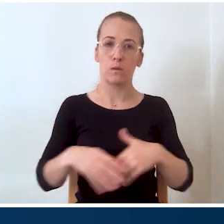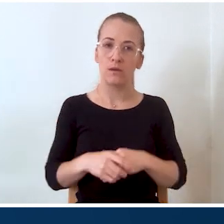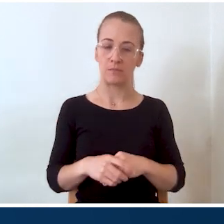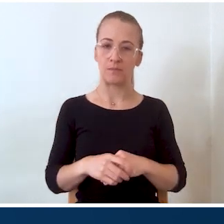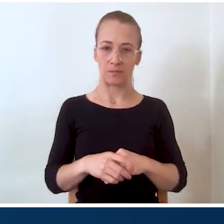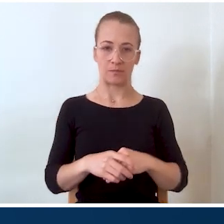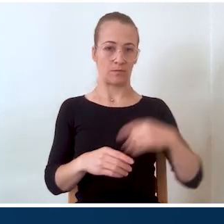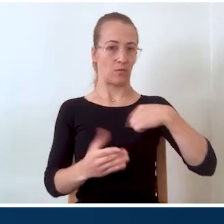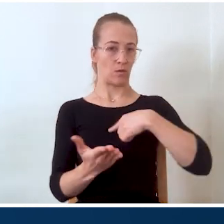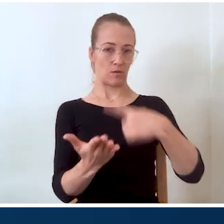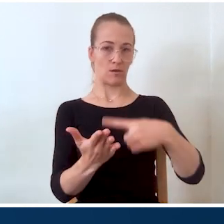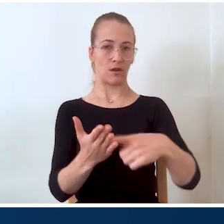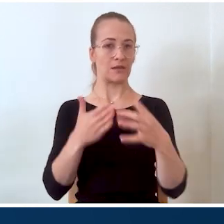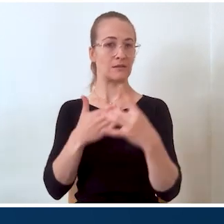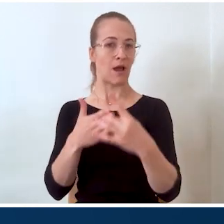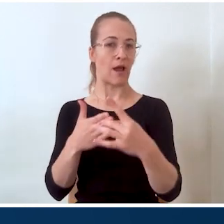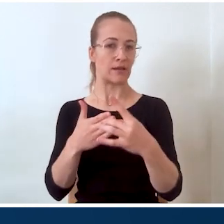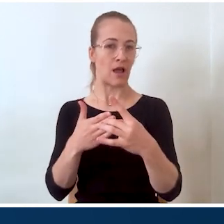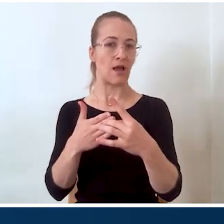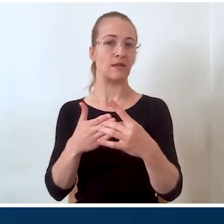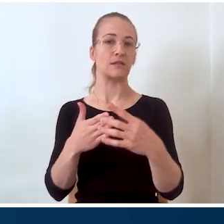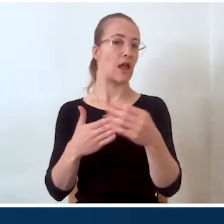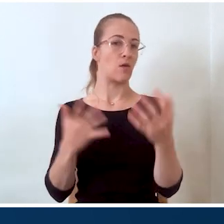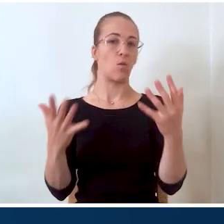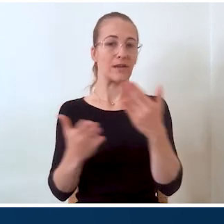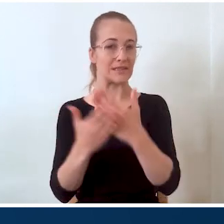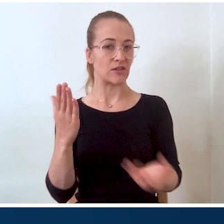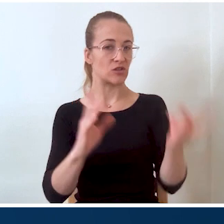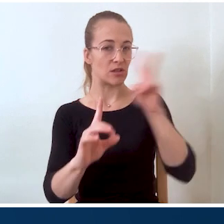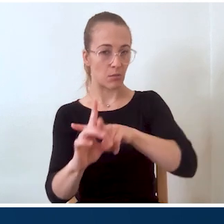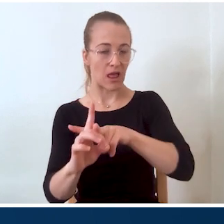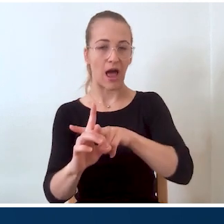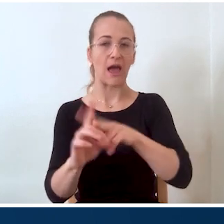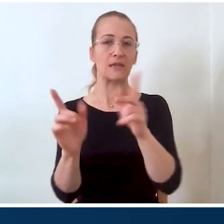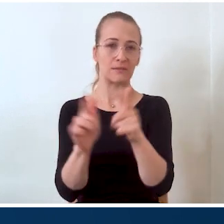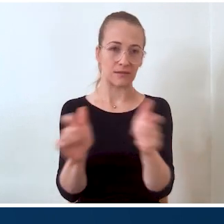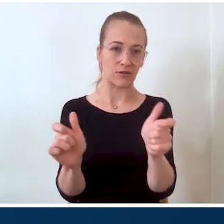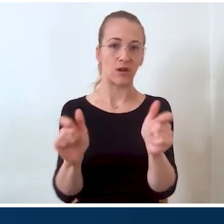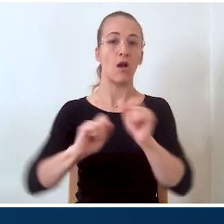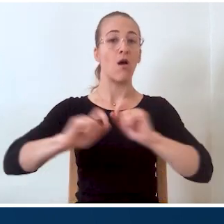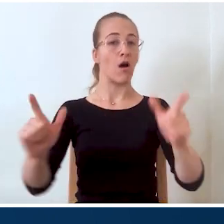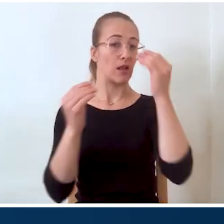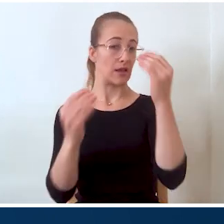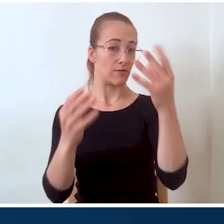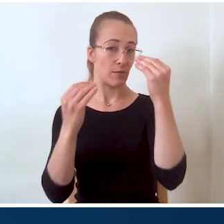So we're talking about the guidelines and what sections apply to you and all that. All of that information is, in fact,